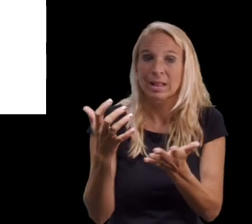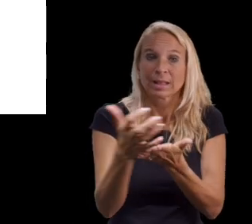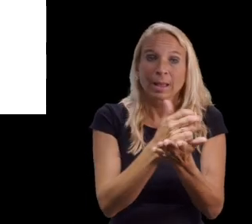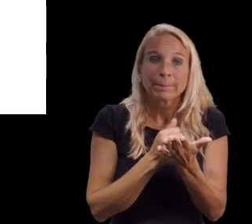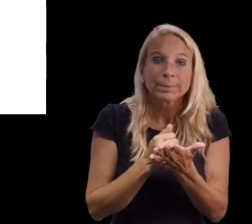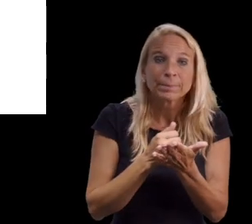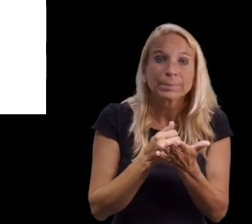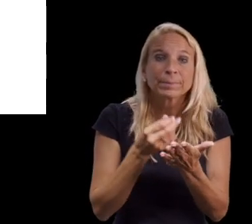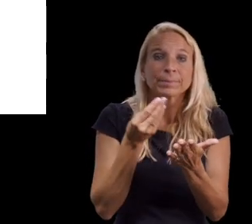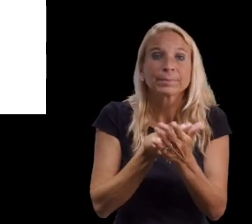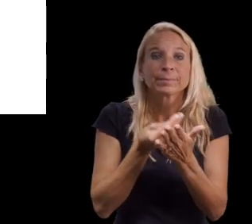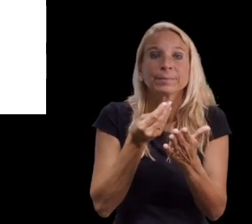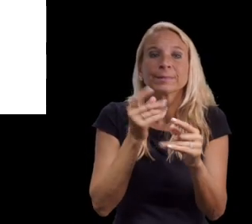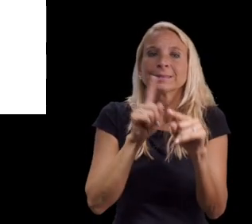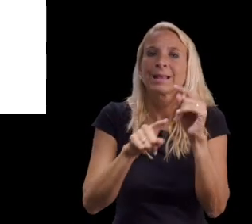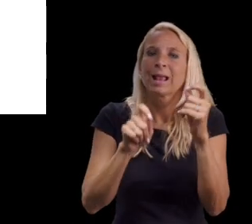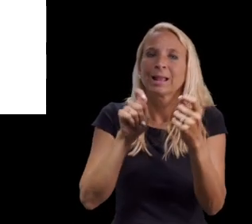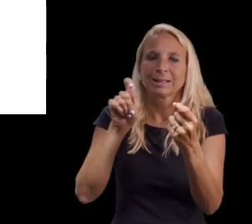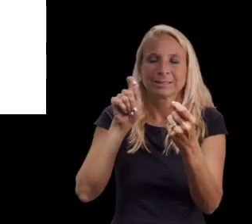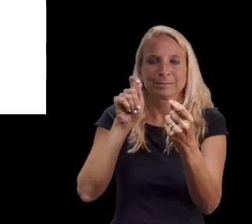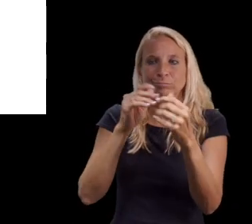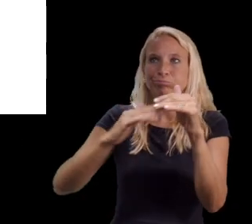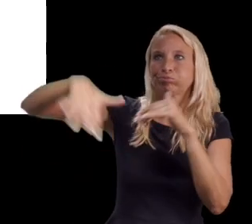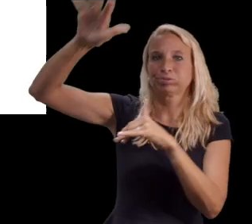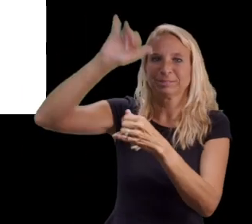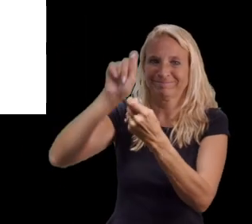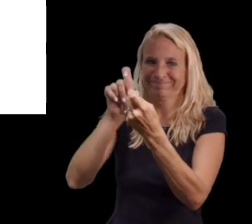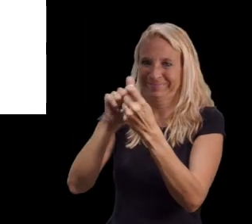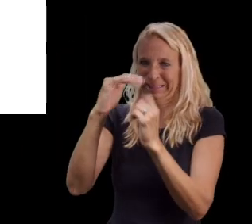The income and assets may not be more